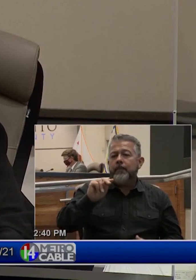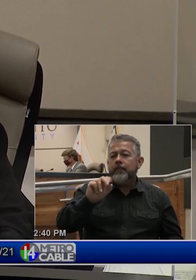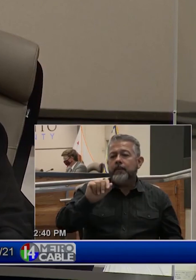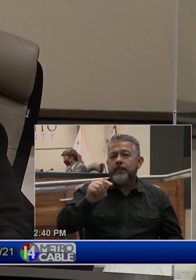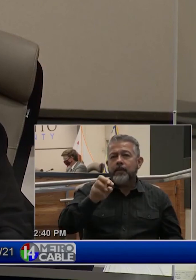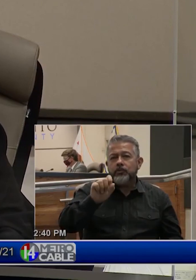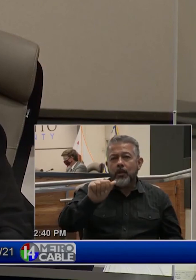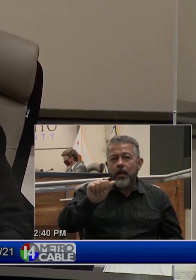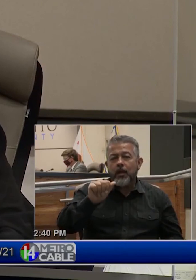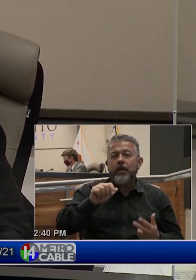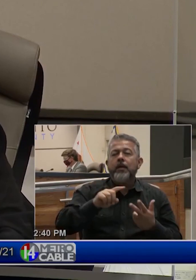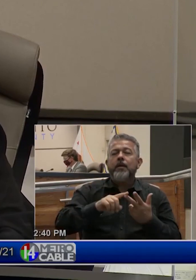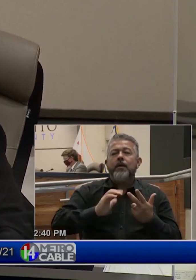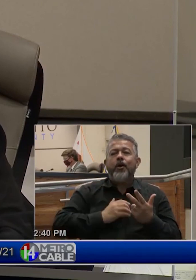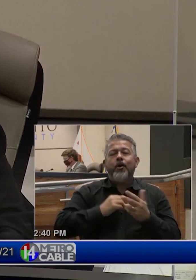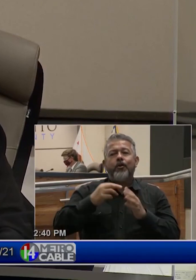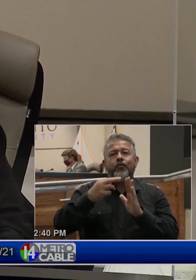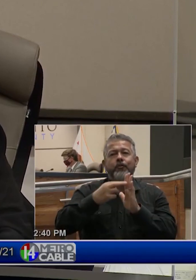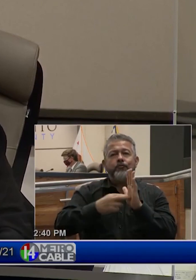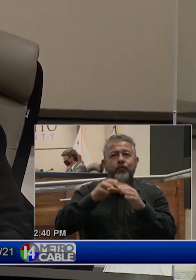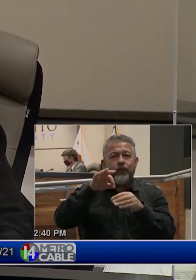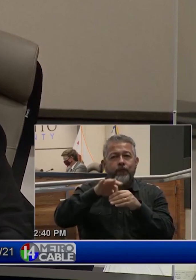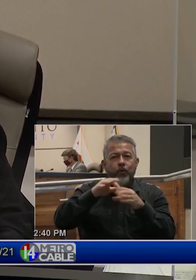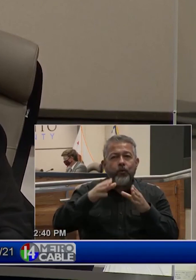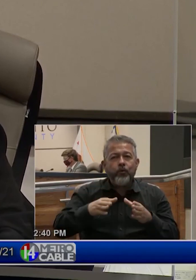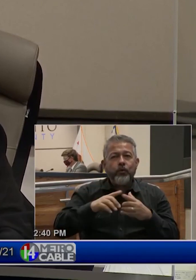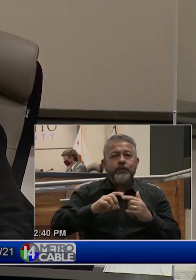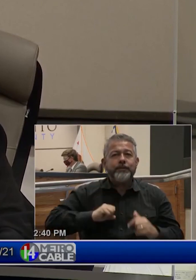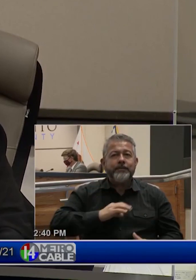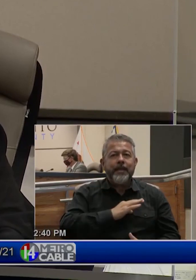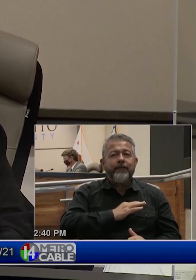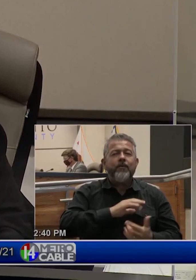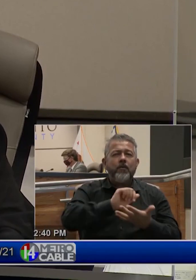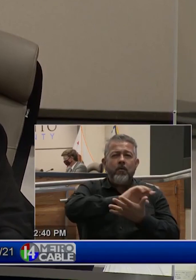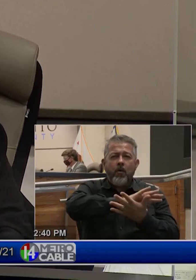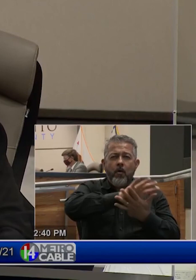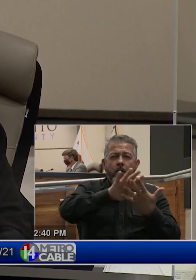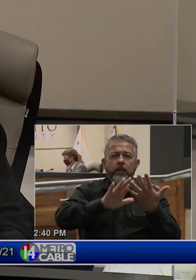EXPERT EASE IN MANY WAYS AND TO OUR REGISTRAR OF VOTERS AND